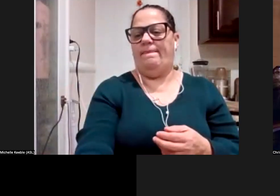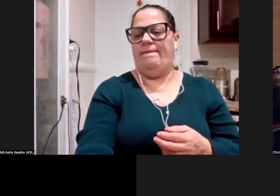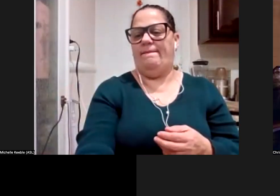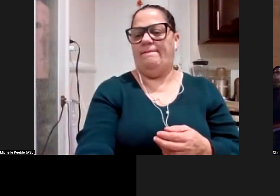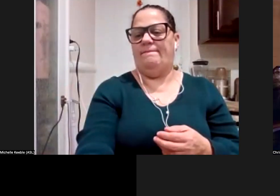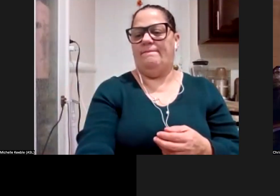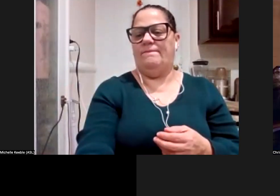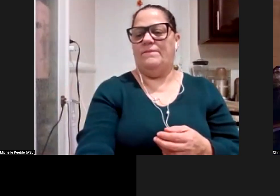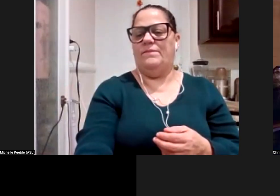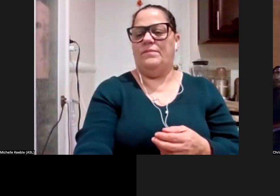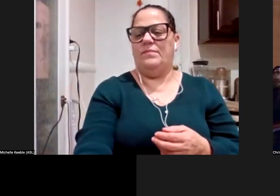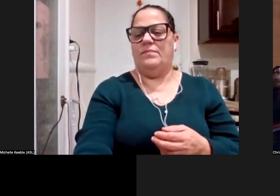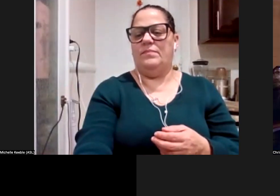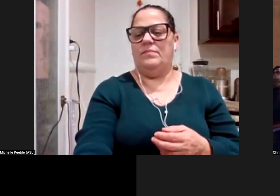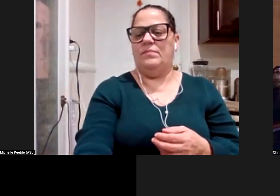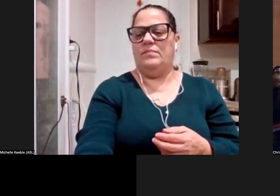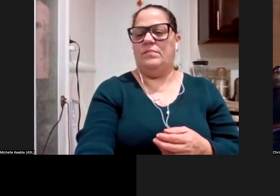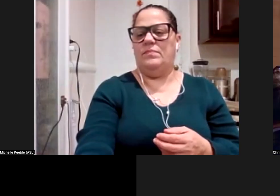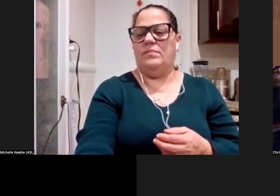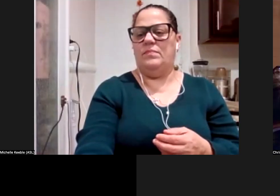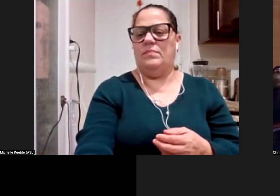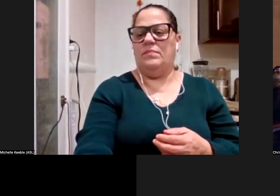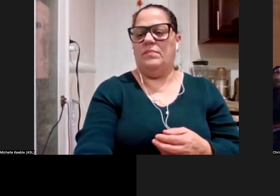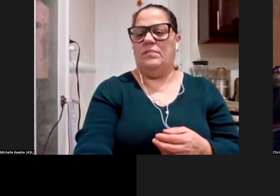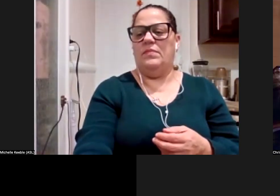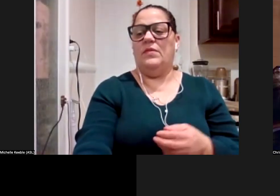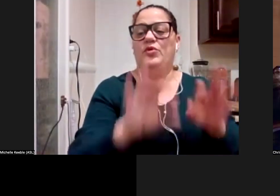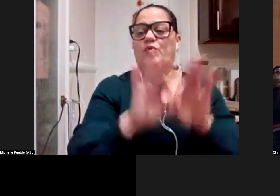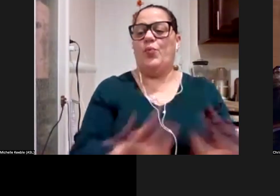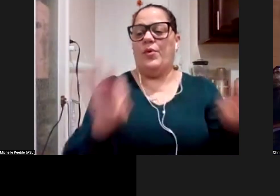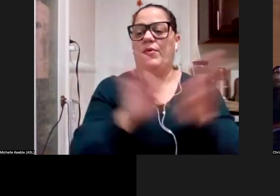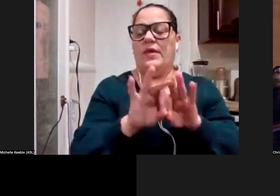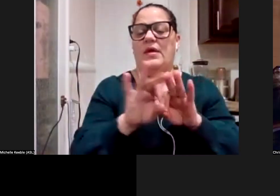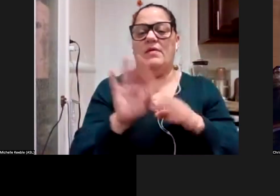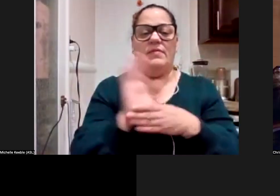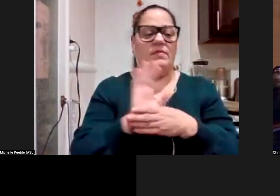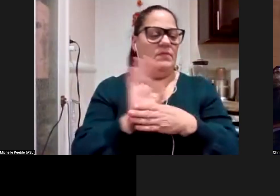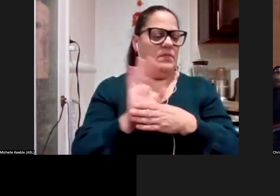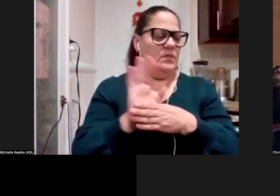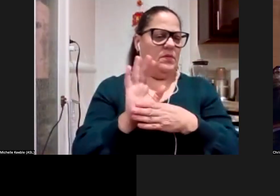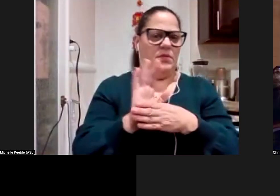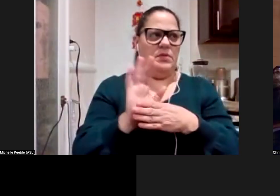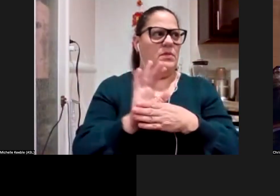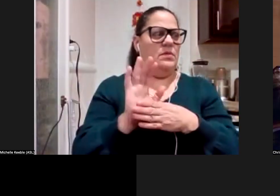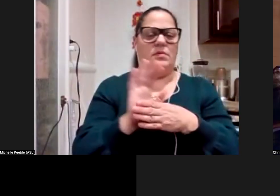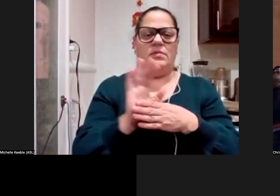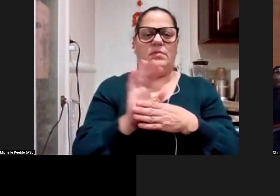it's it's worthy of a film festival. [ALICE] Yes. And the and those are the things